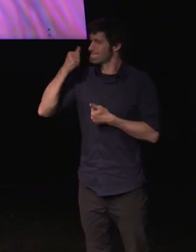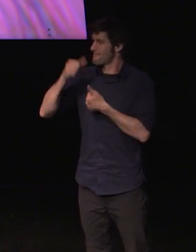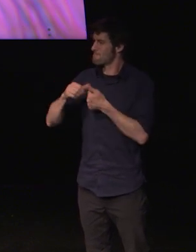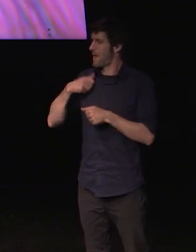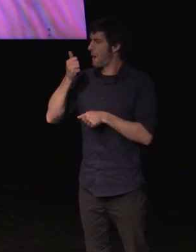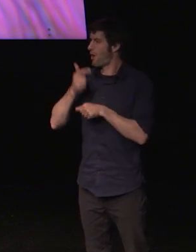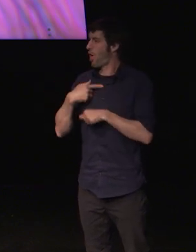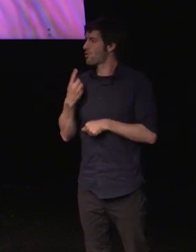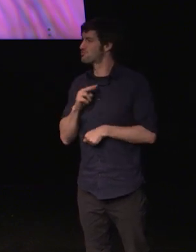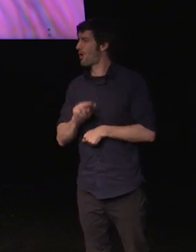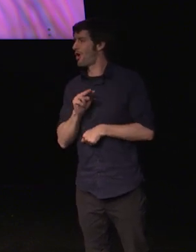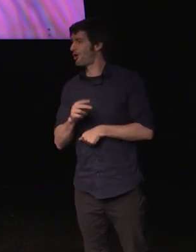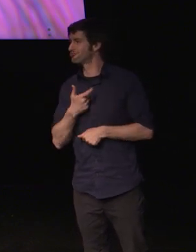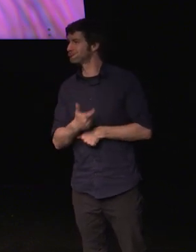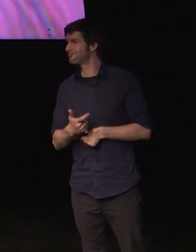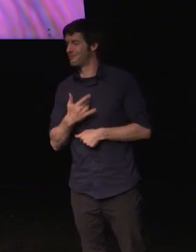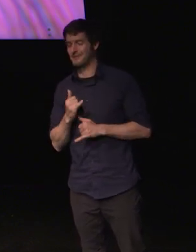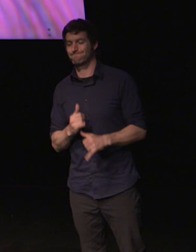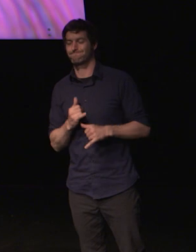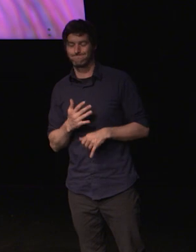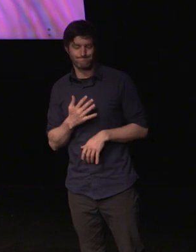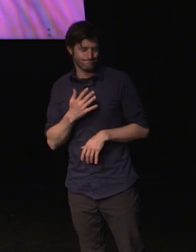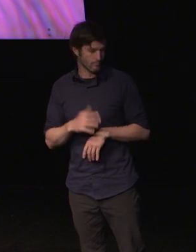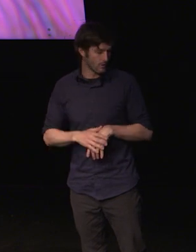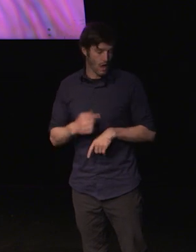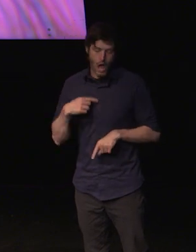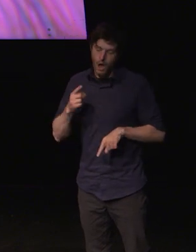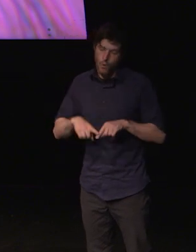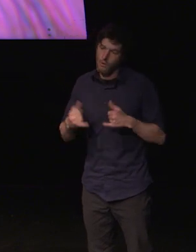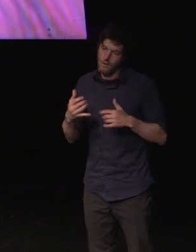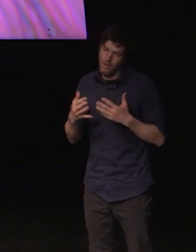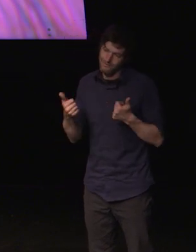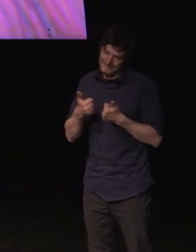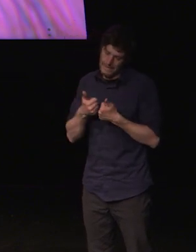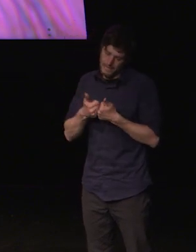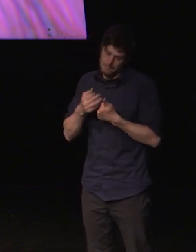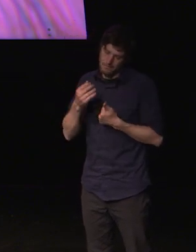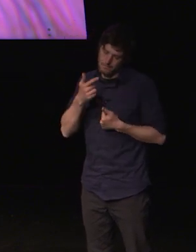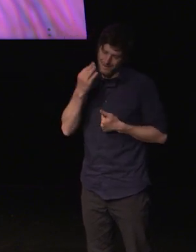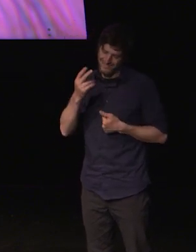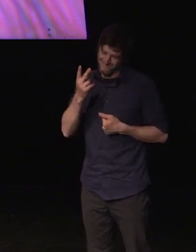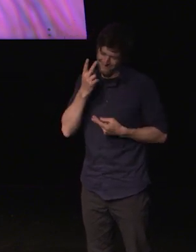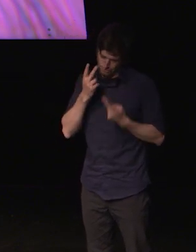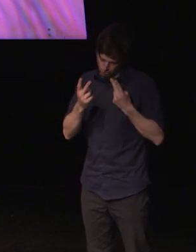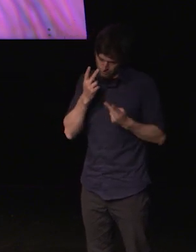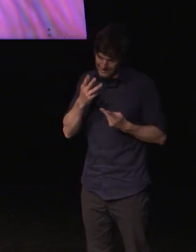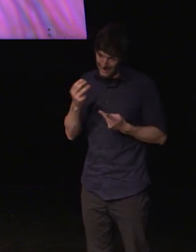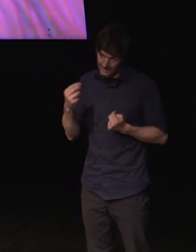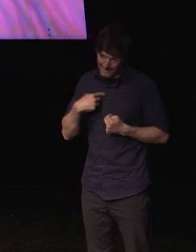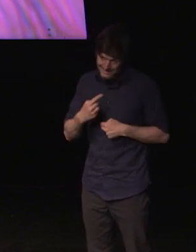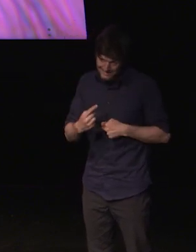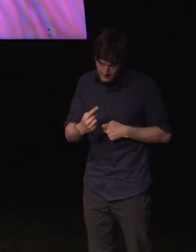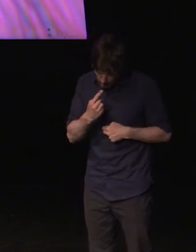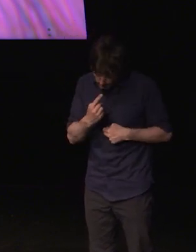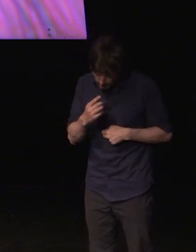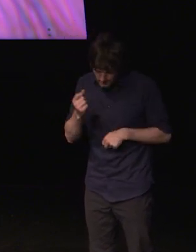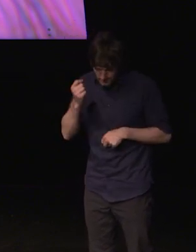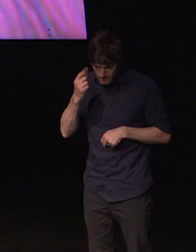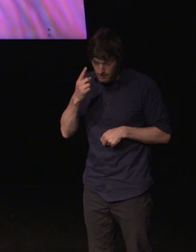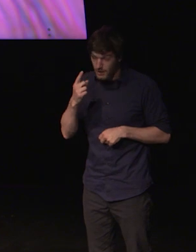I couldn't play lots of games growing up because just of my vision and because I suck at them. It's more entertaining to watch me fail than it is for me to do well